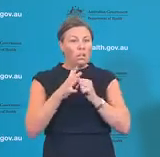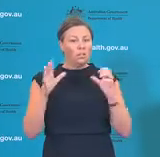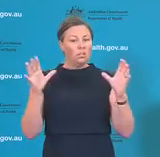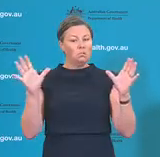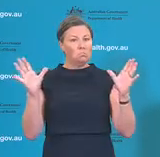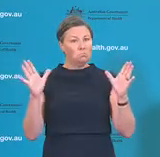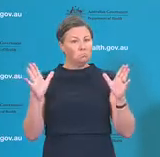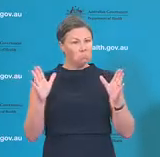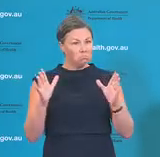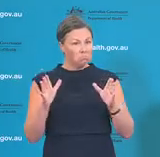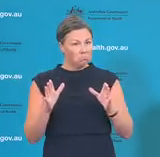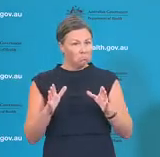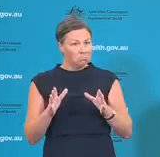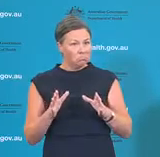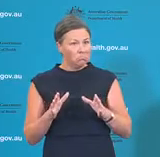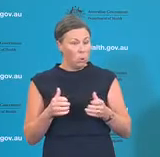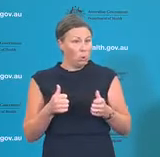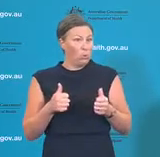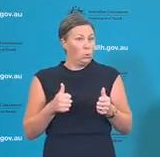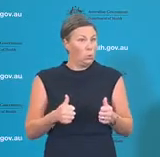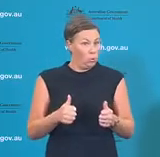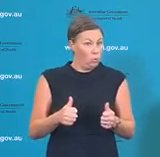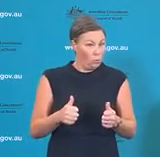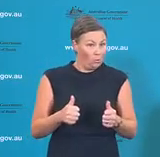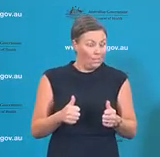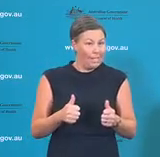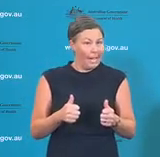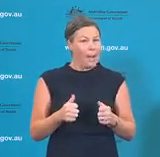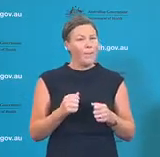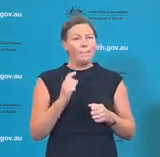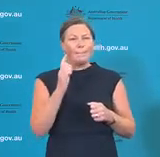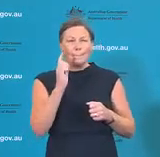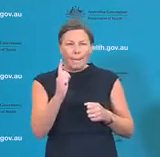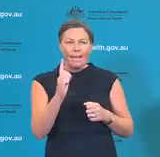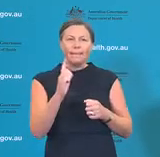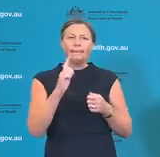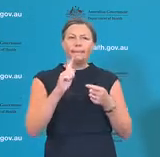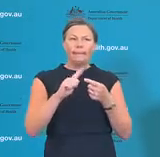of the curve as we've heard, there are however a number of outbreaks that you